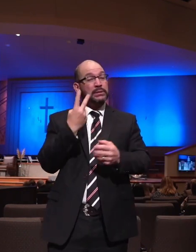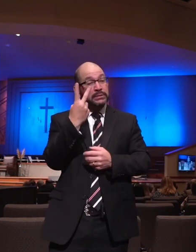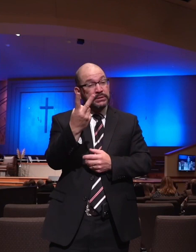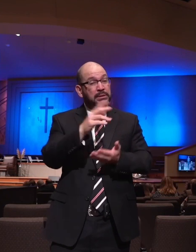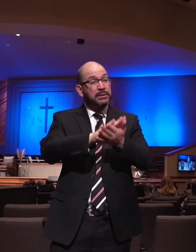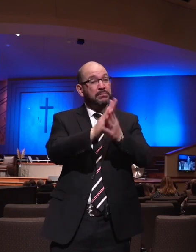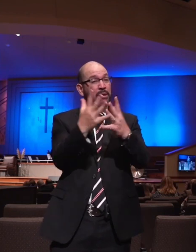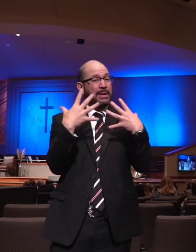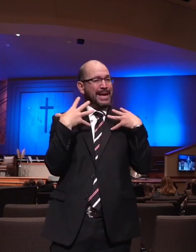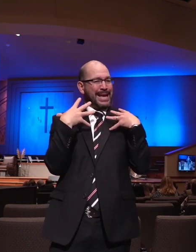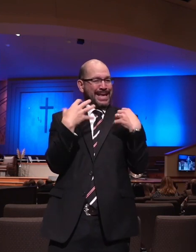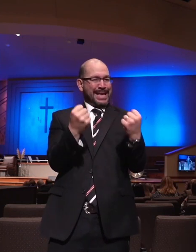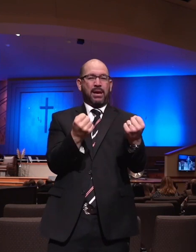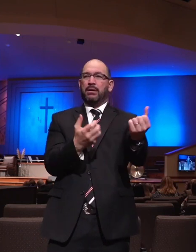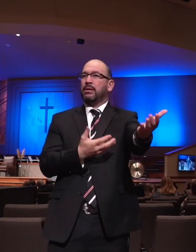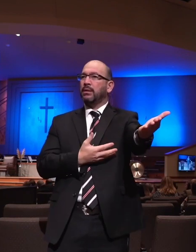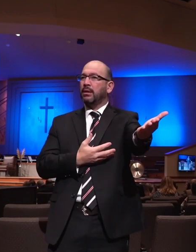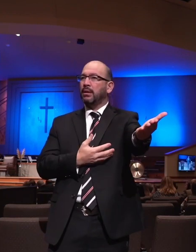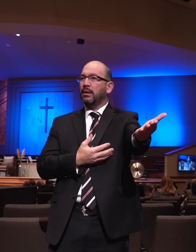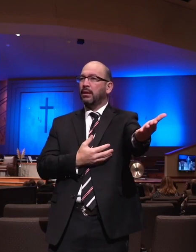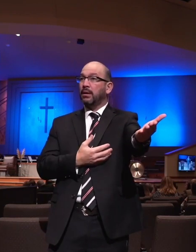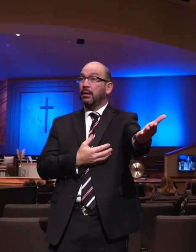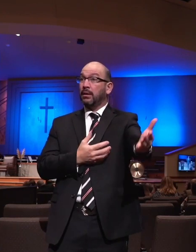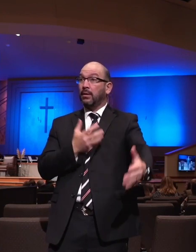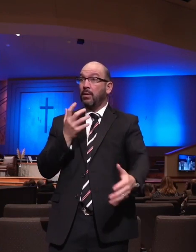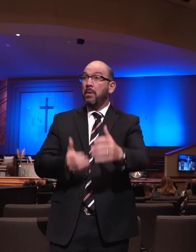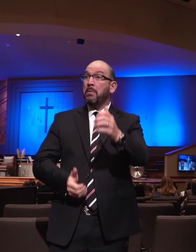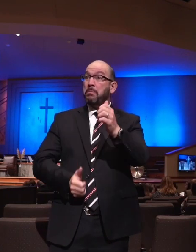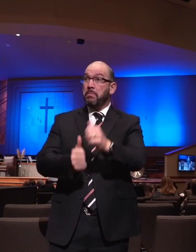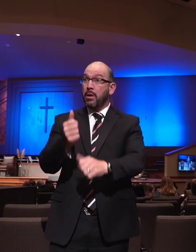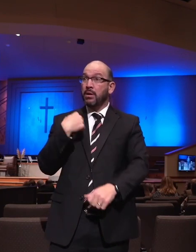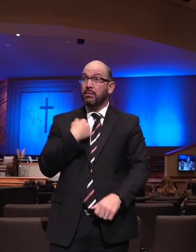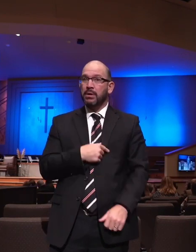now I don't know about you but the average one in this room probably would